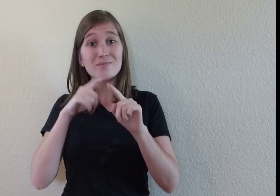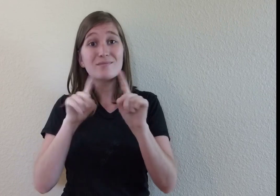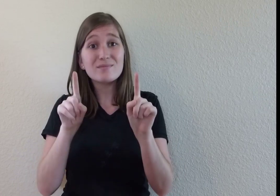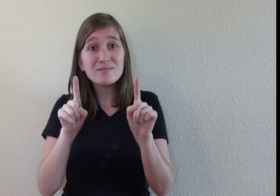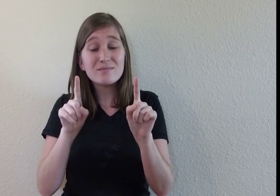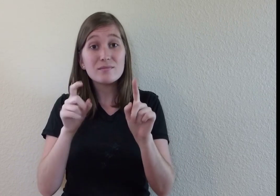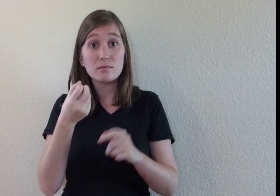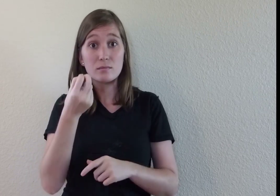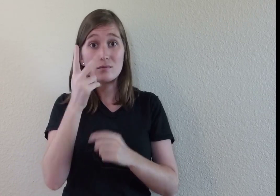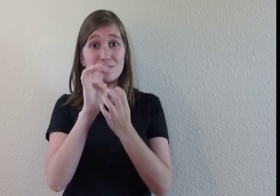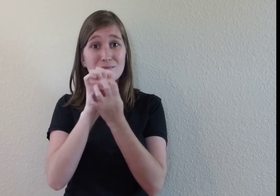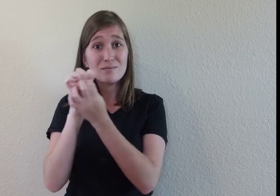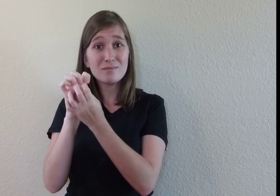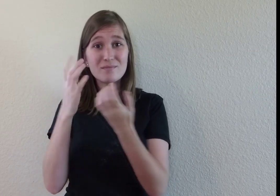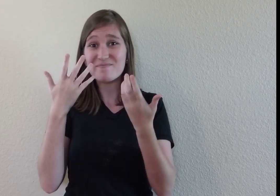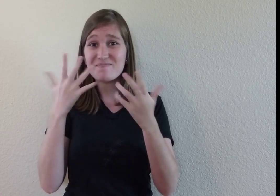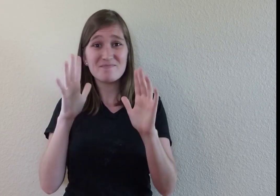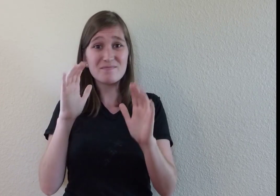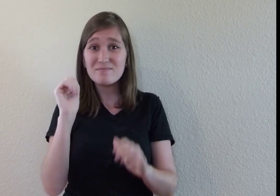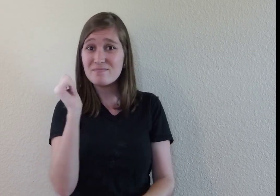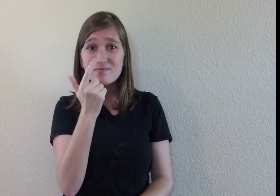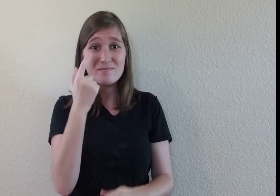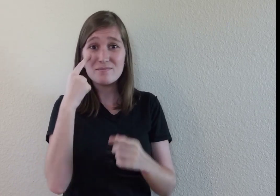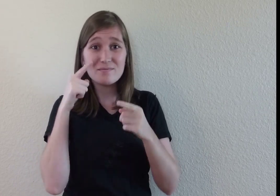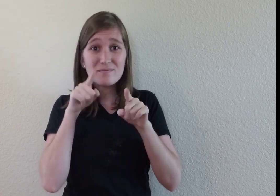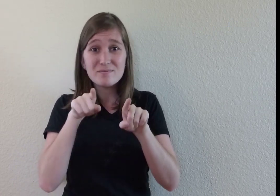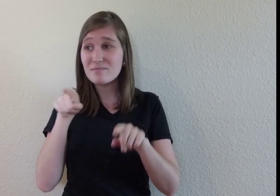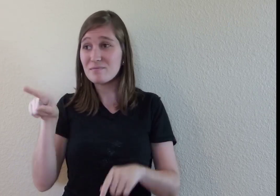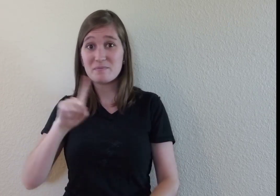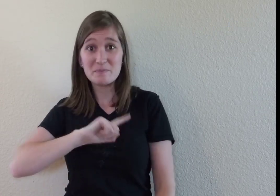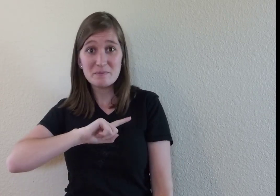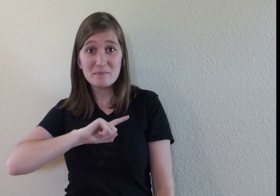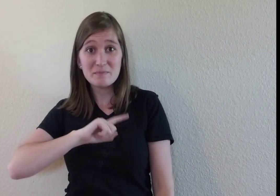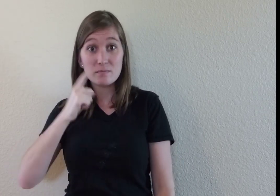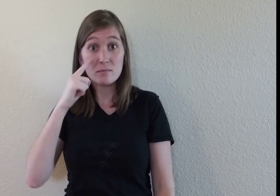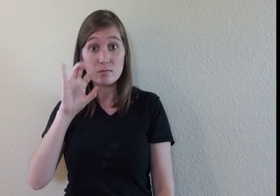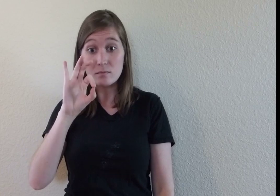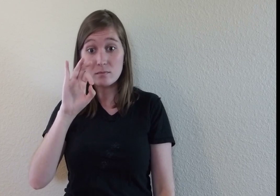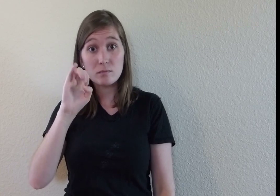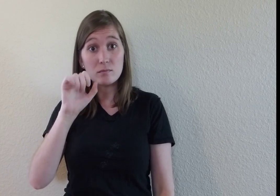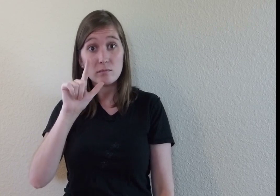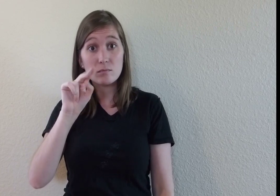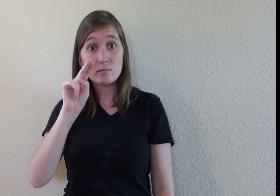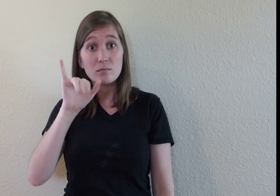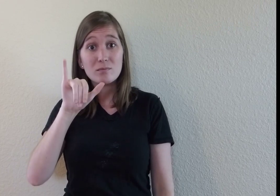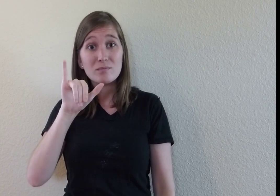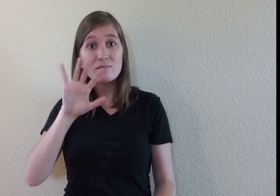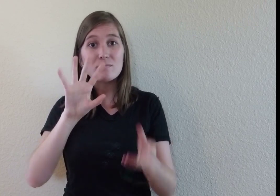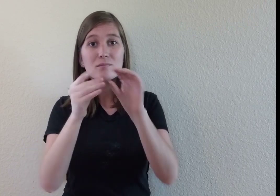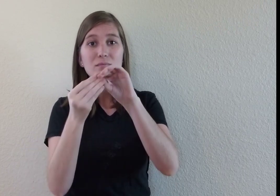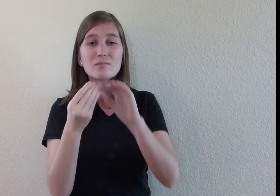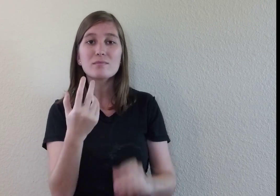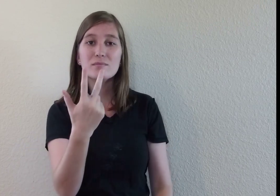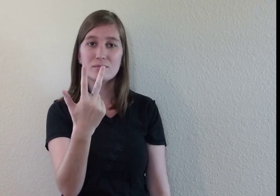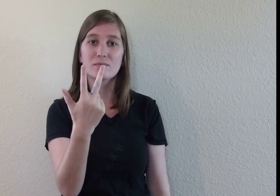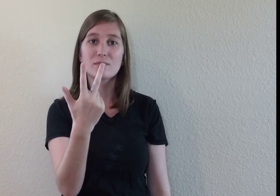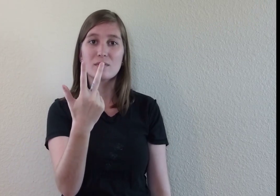but even after twelve jurors unanimously convicted him guilty of three felonies,